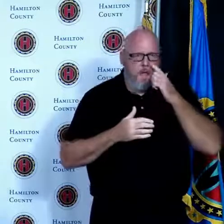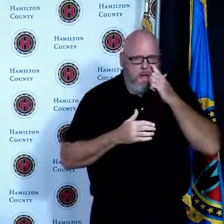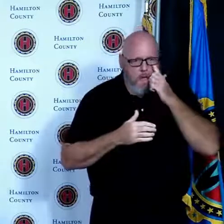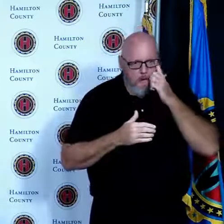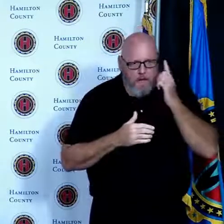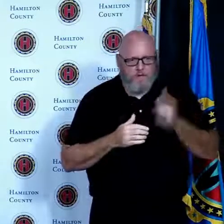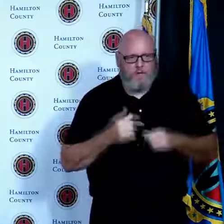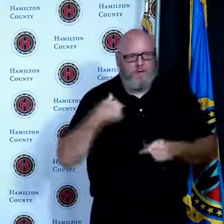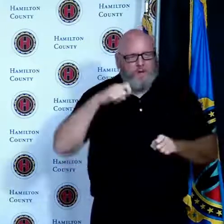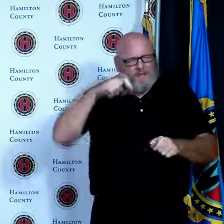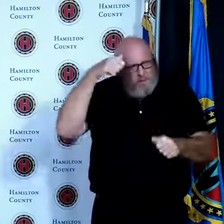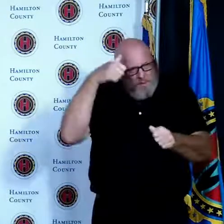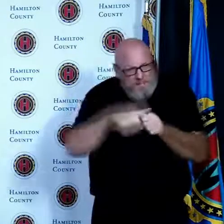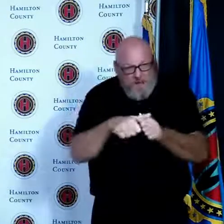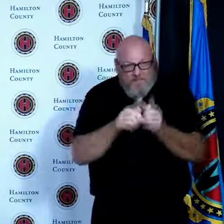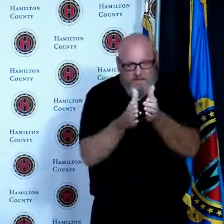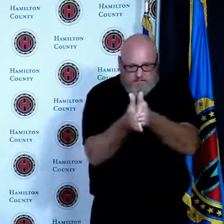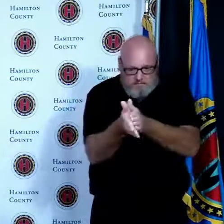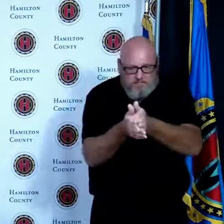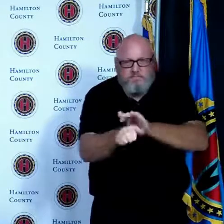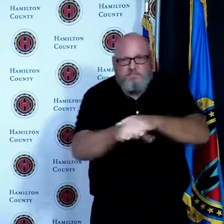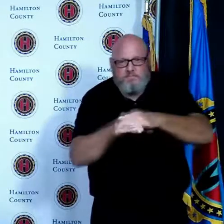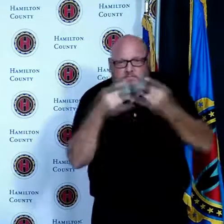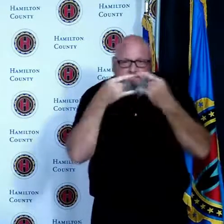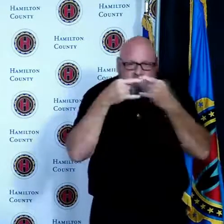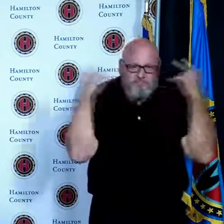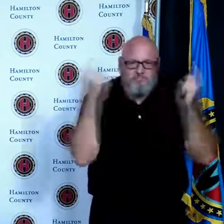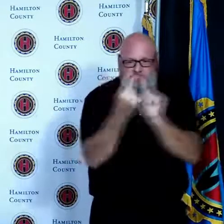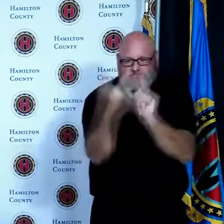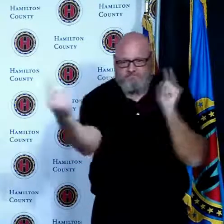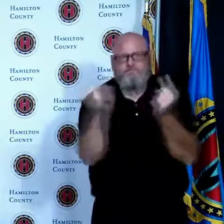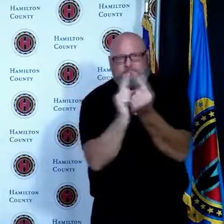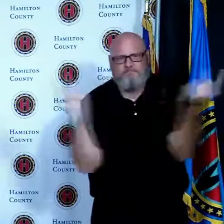and keep away from one another so before we get to Greg